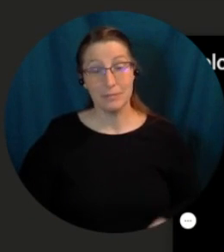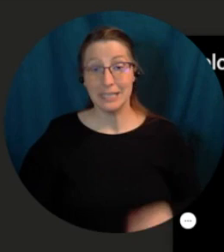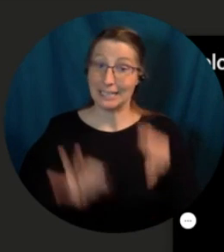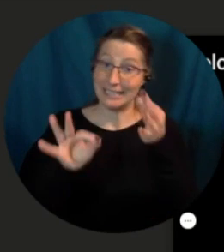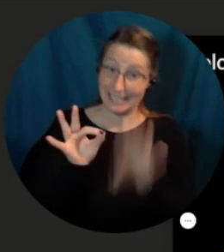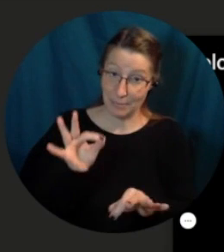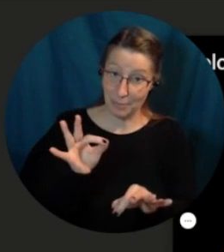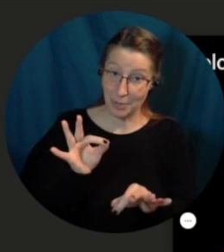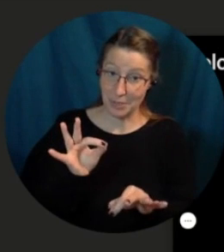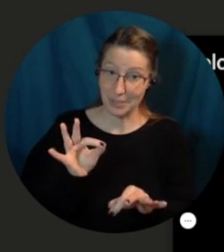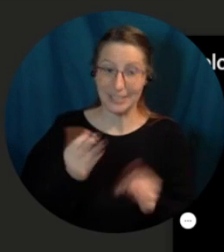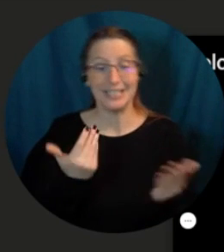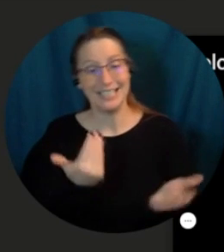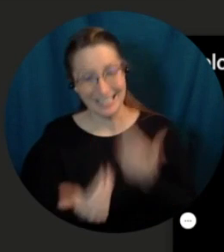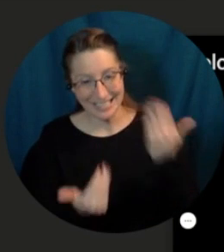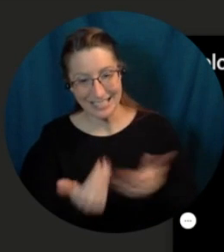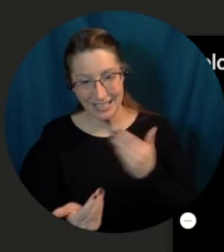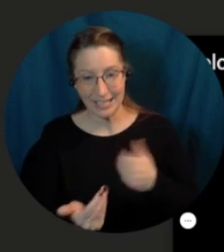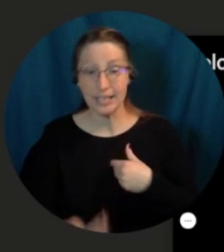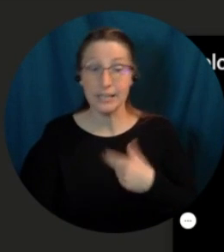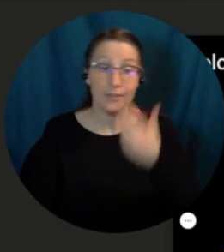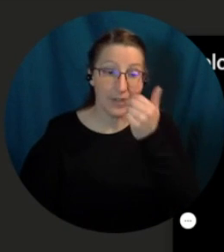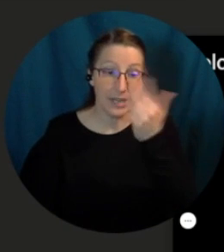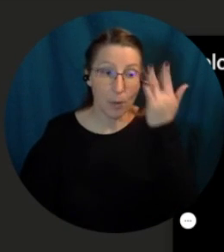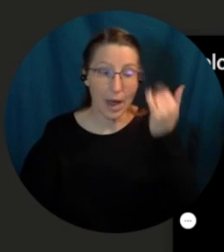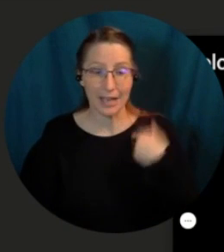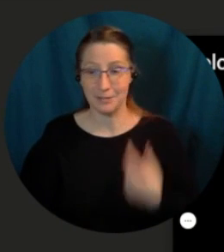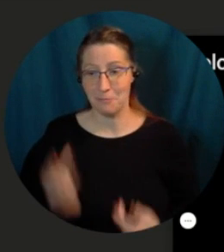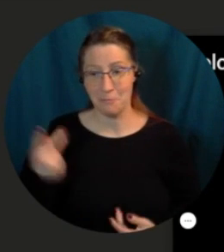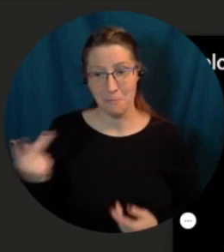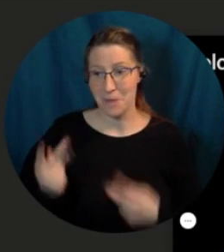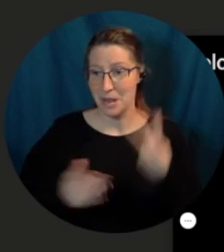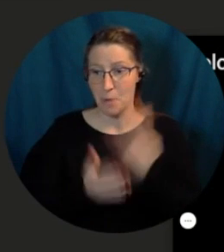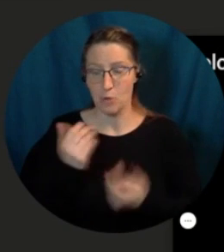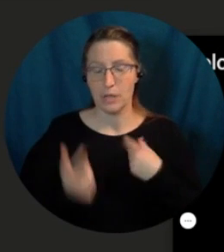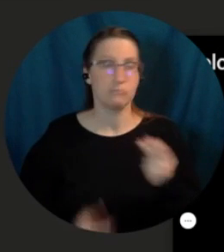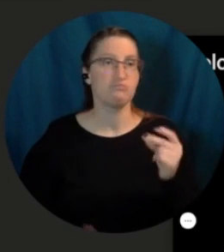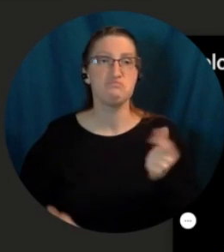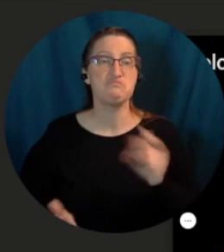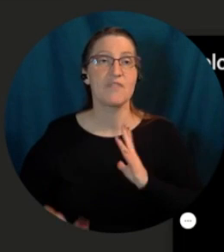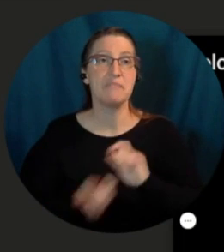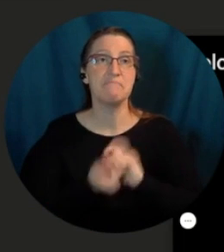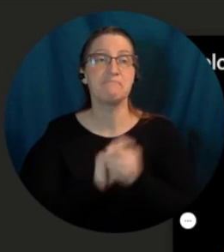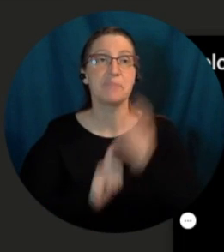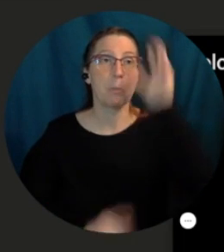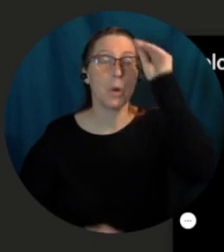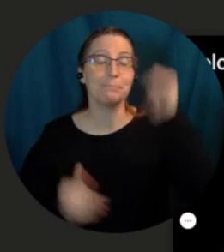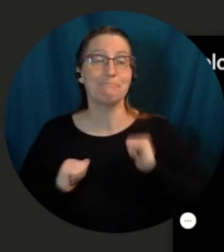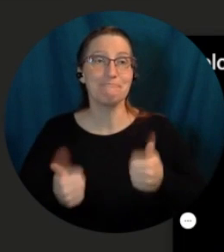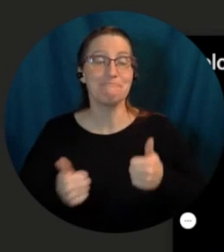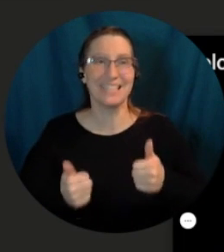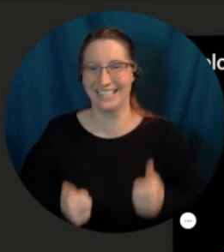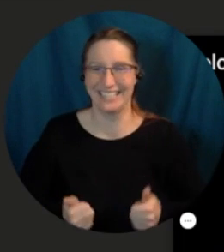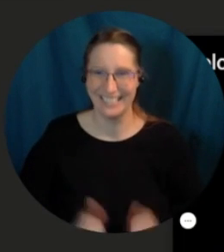And it was kind of funny because we both just switched it like nothing like, OK, boy. It was awesome. Yeah.